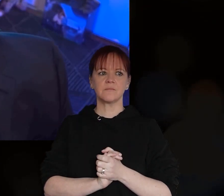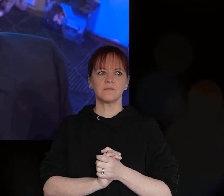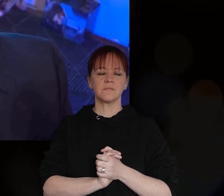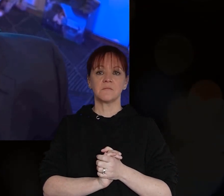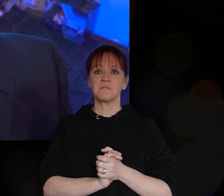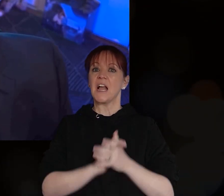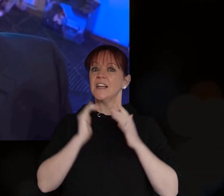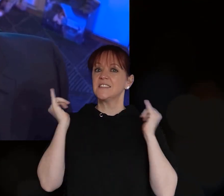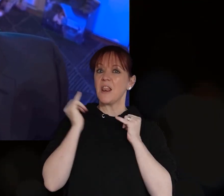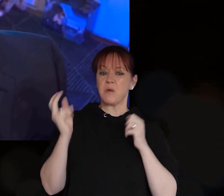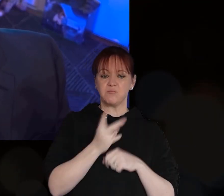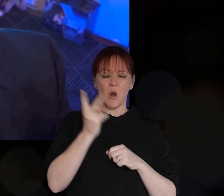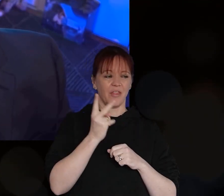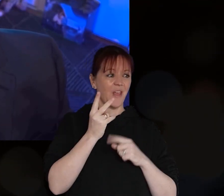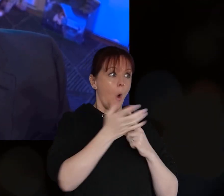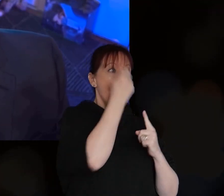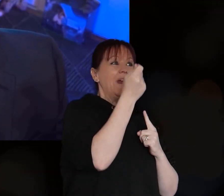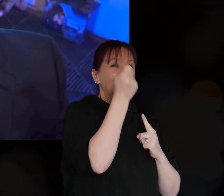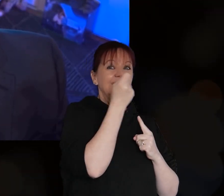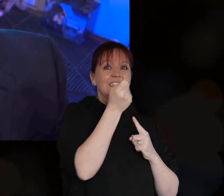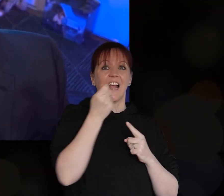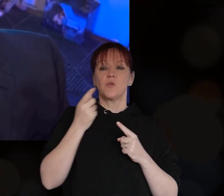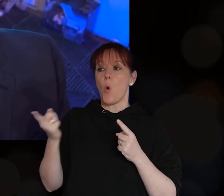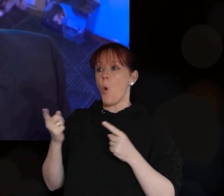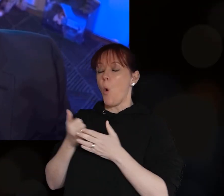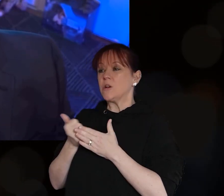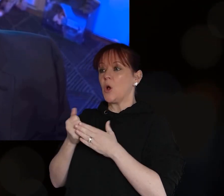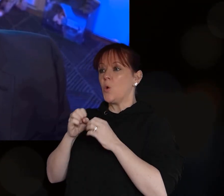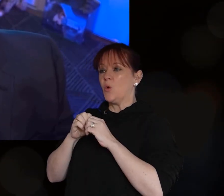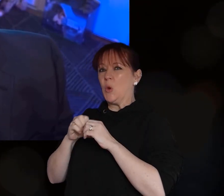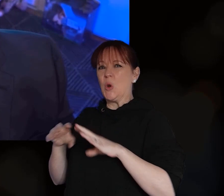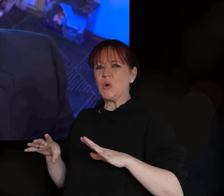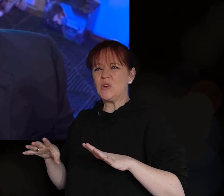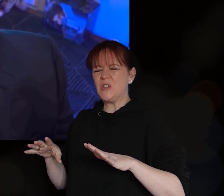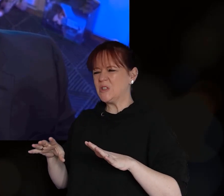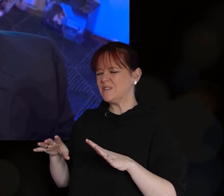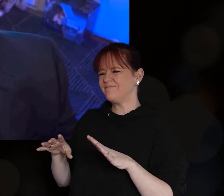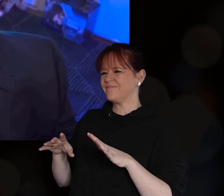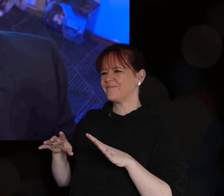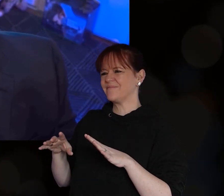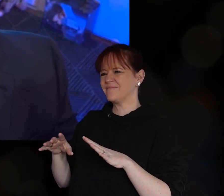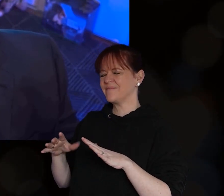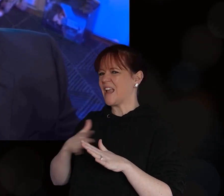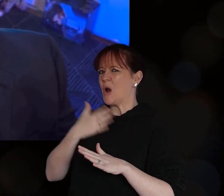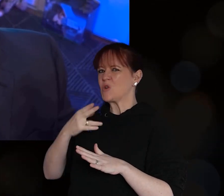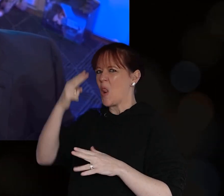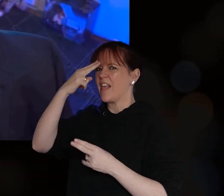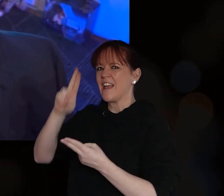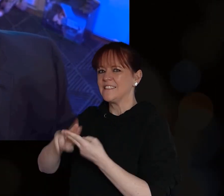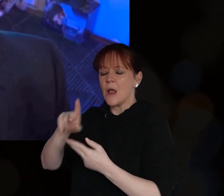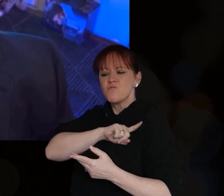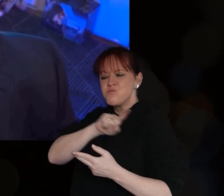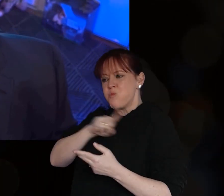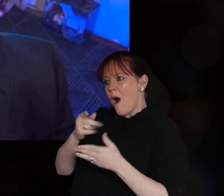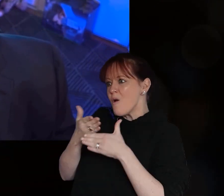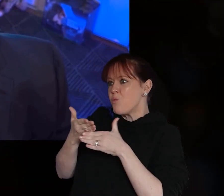I don't even want to call them losers because they aren't really losers, they are still putting in the work to make gaming more accessible.